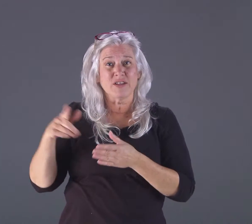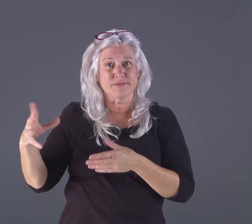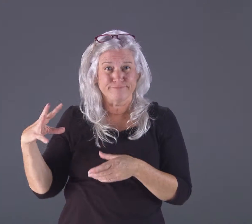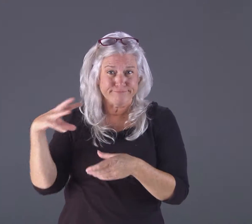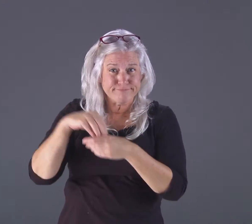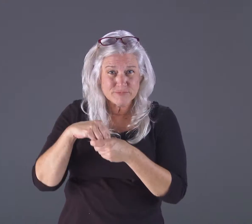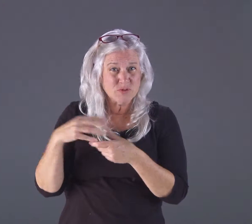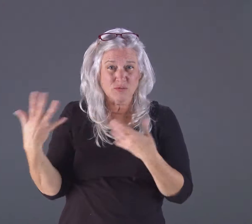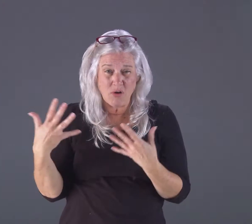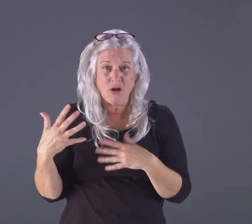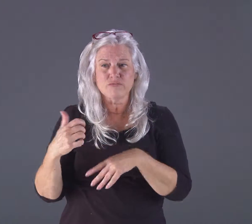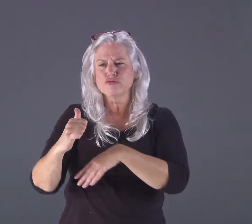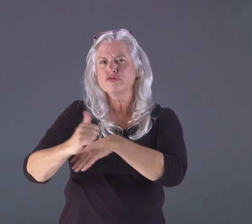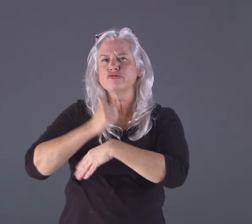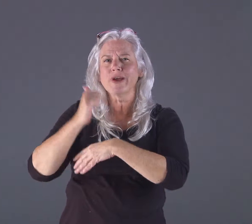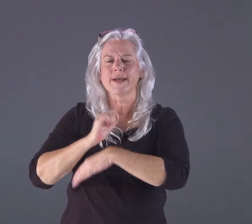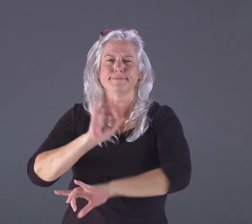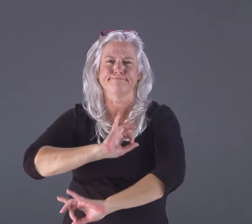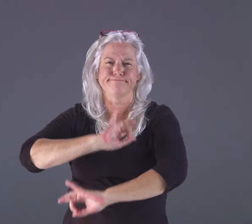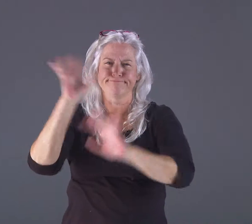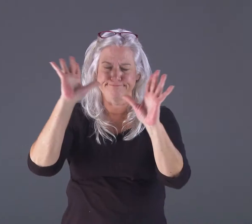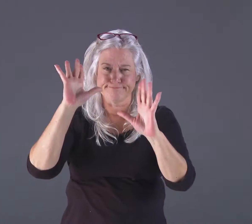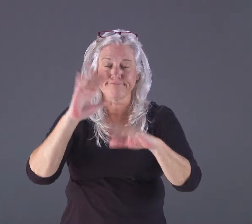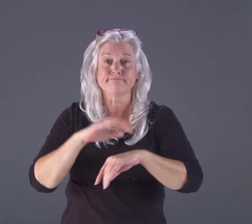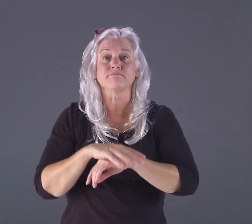It often includes the use of threats or violence.